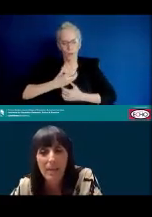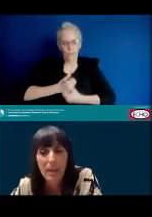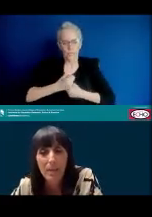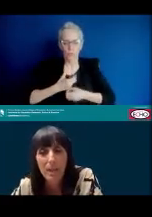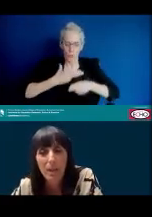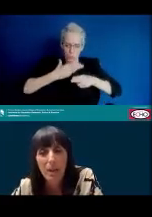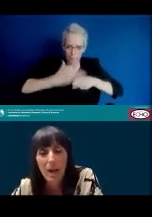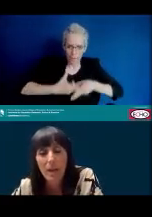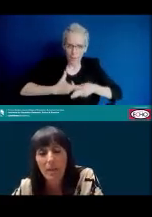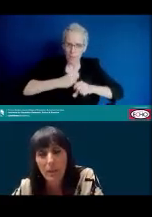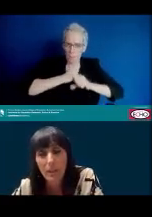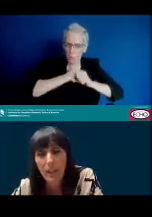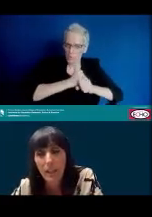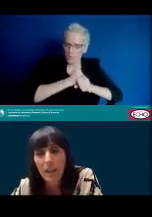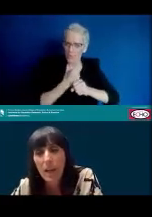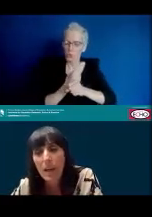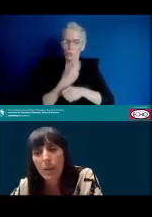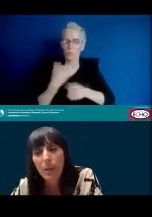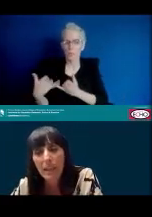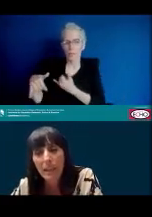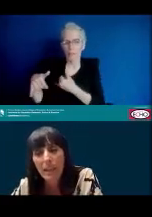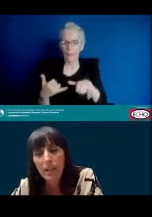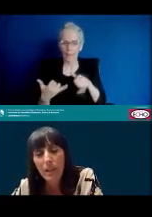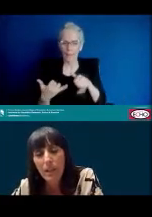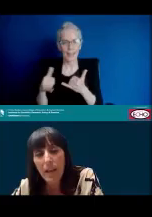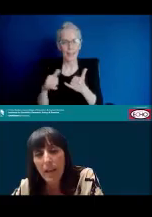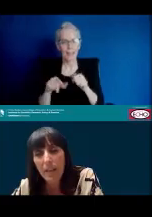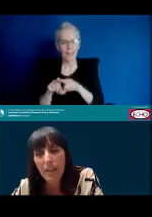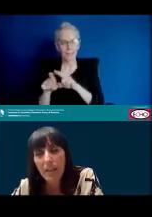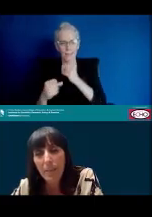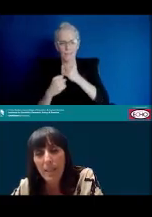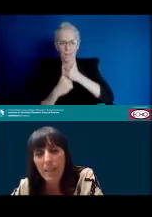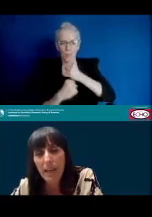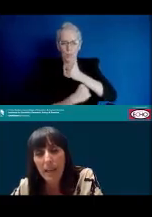foundation of learning, regulation, assessment and